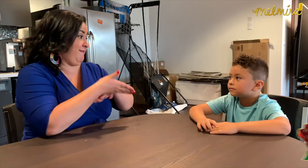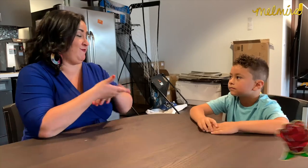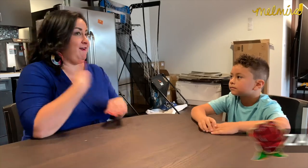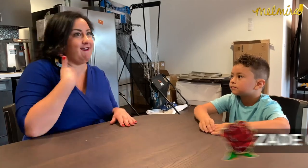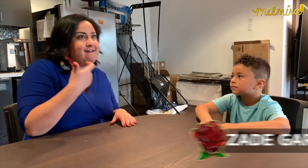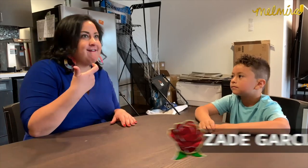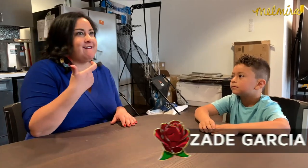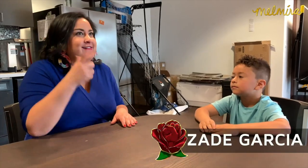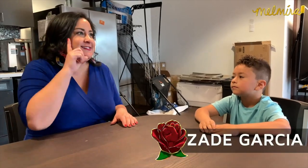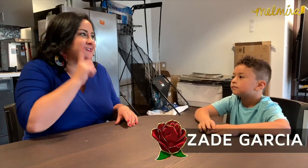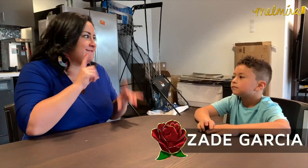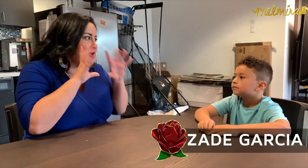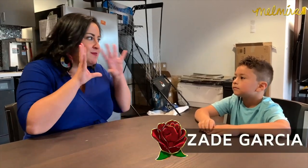After I watched you on Deaf Out Loud,